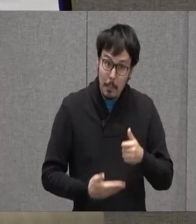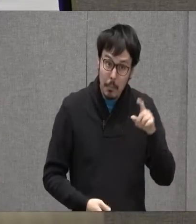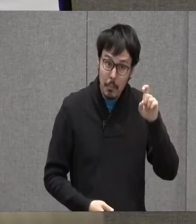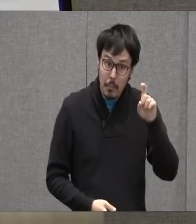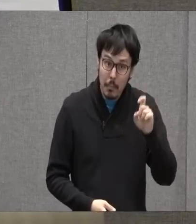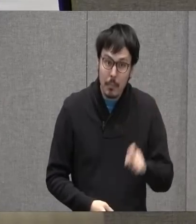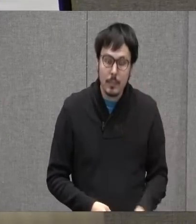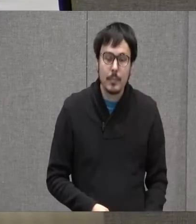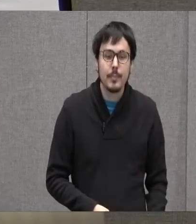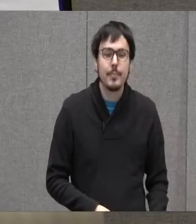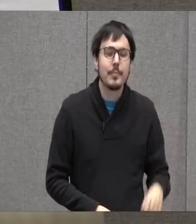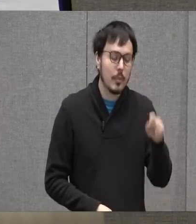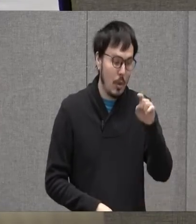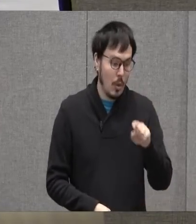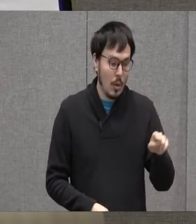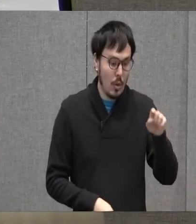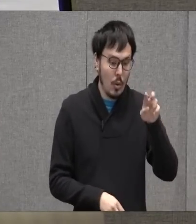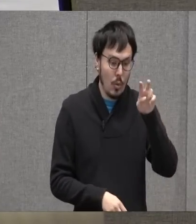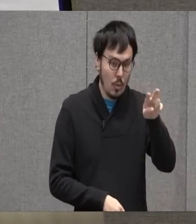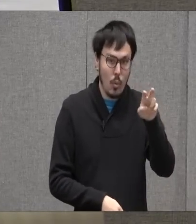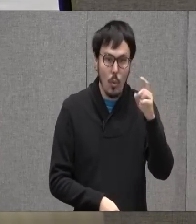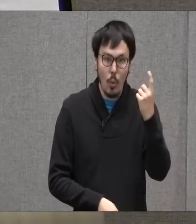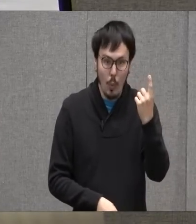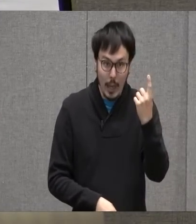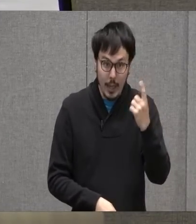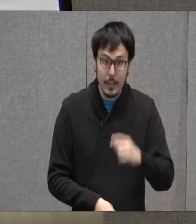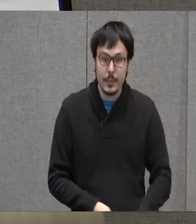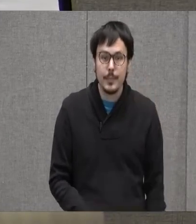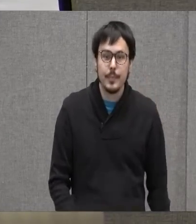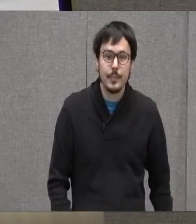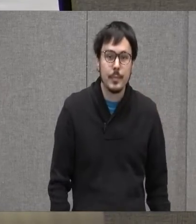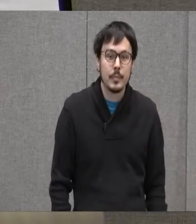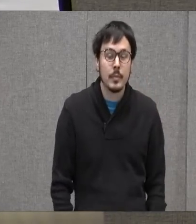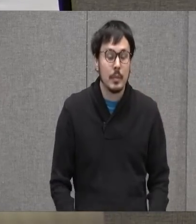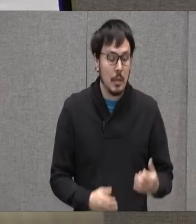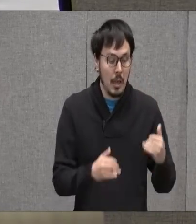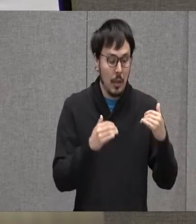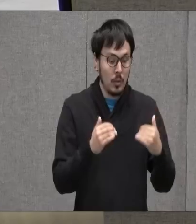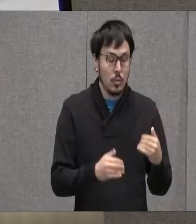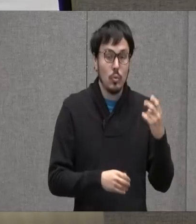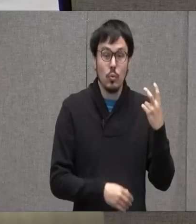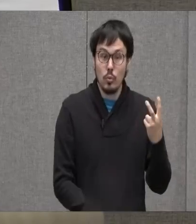Ready? One, two, three, four, five,